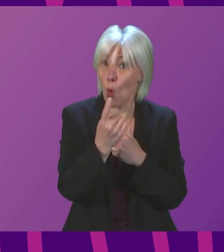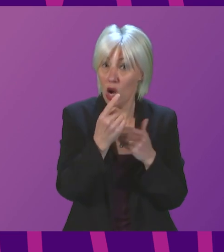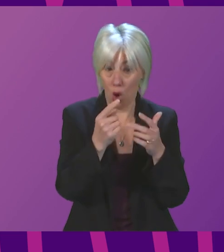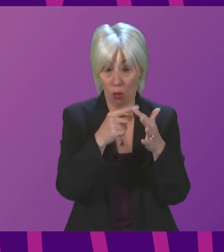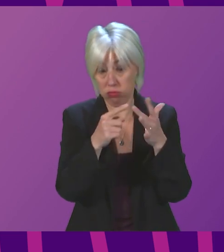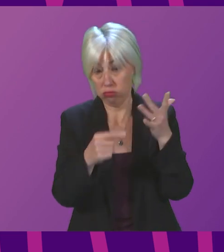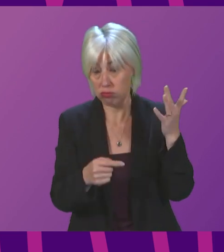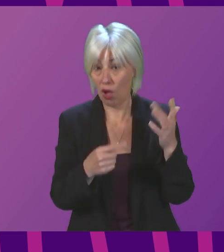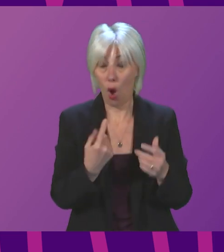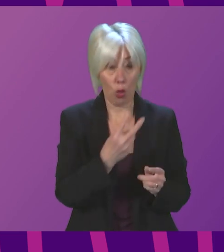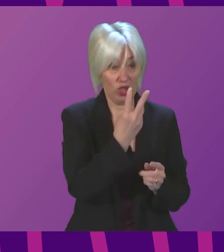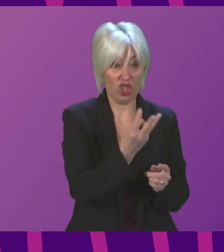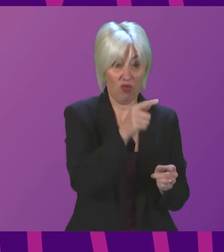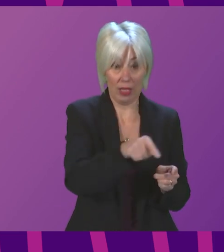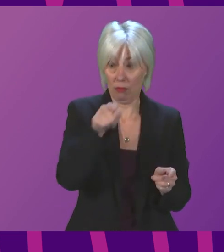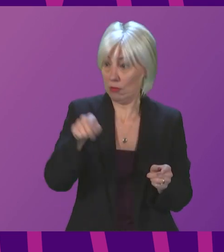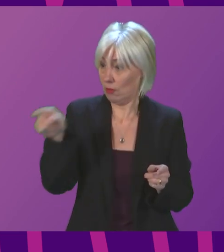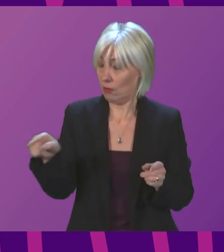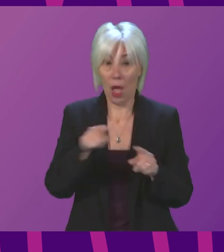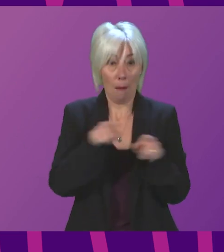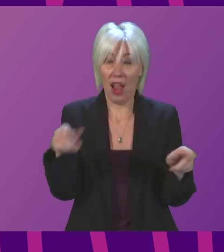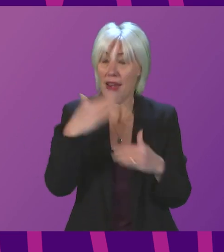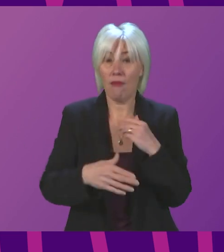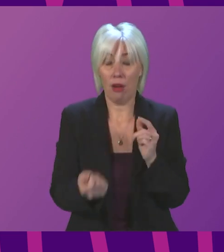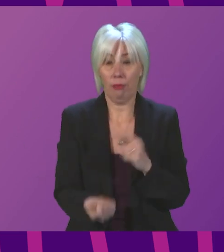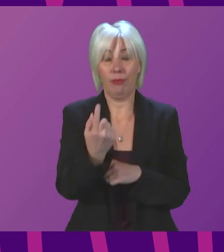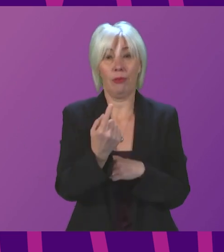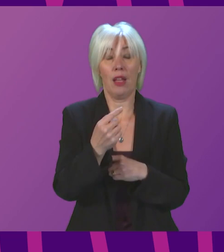the three cases, yet there has been no HIIAT red warning for any of them. Perhaps the health